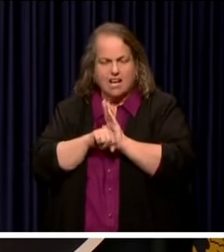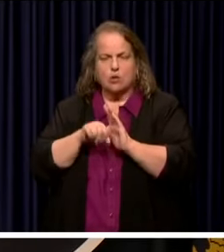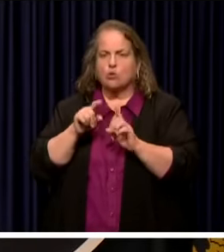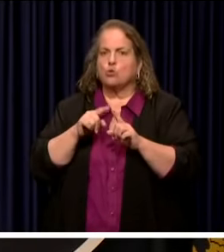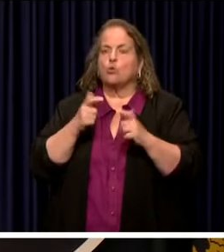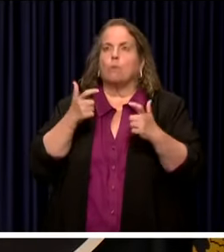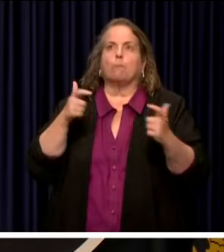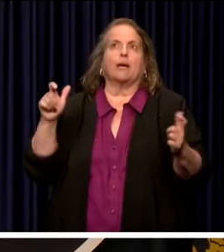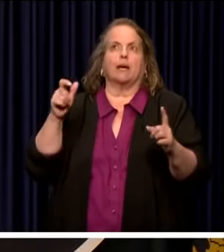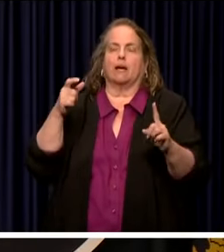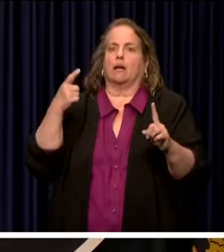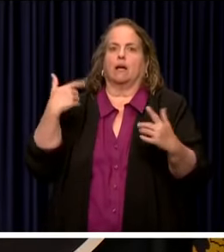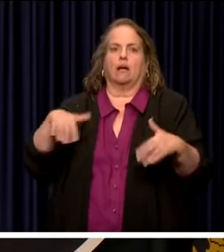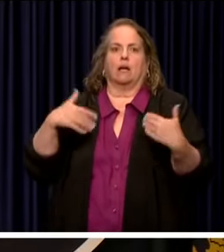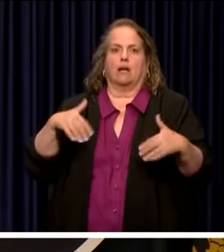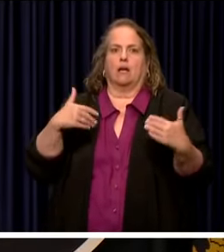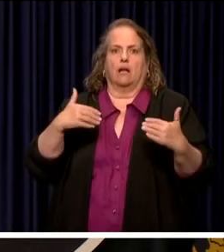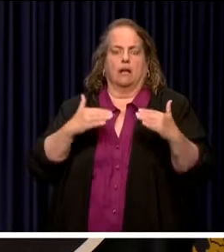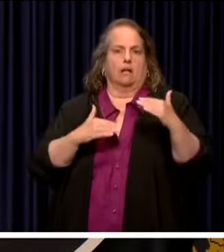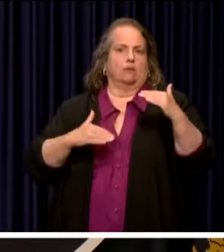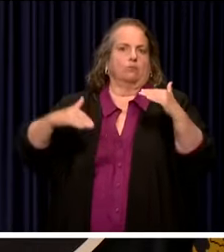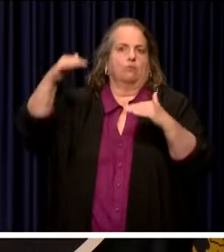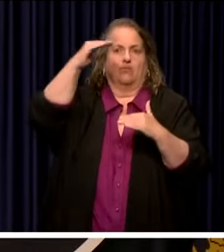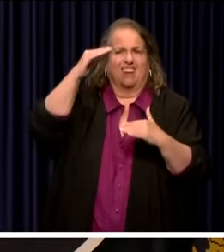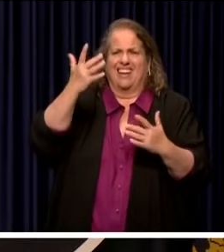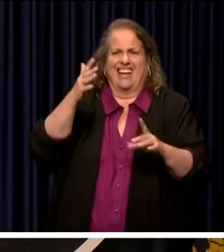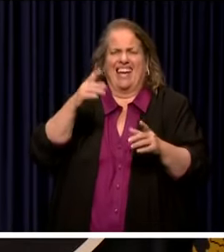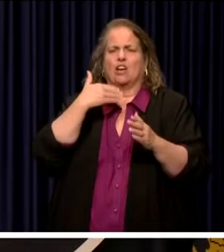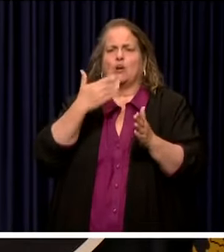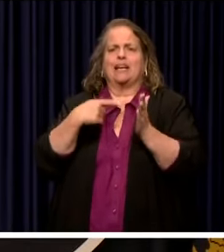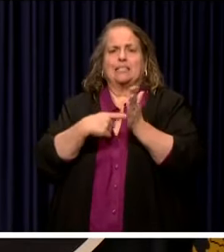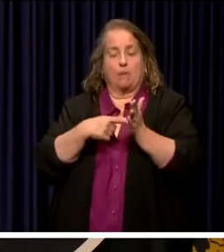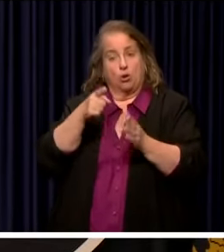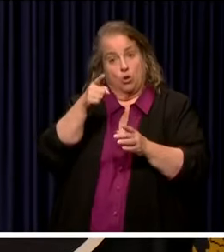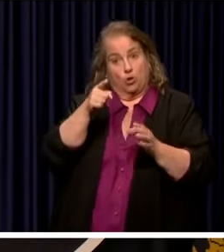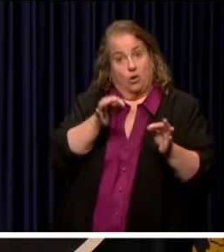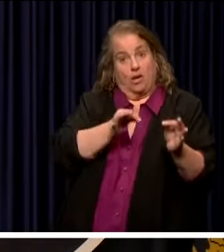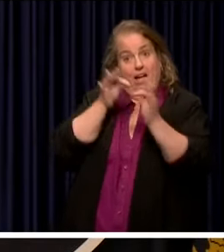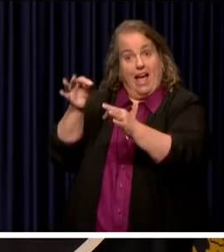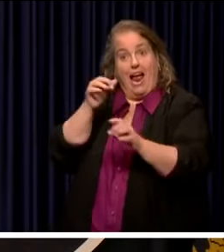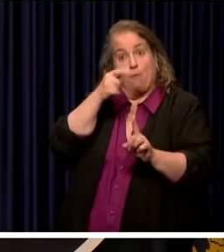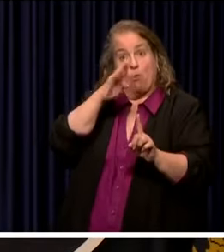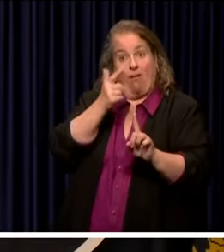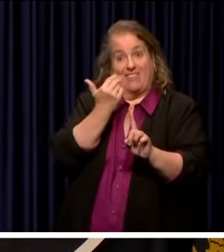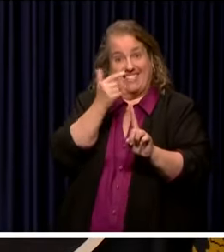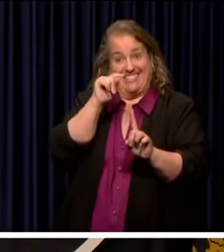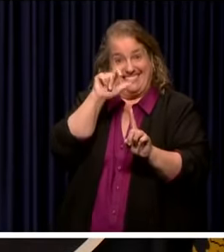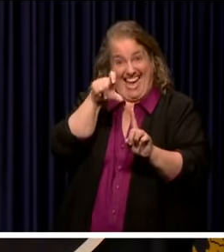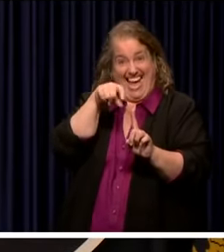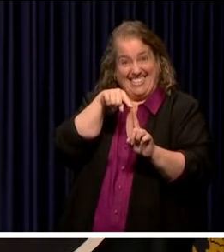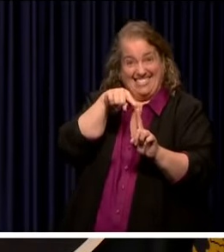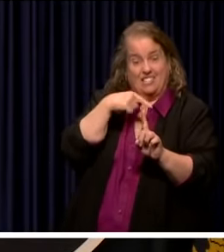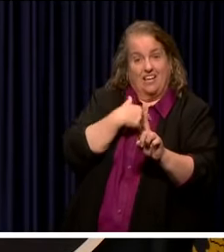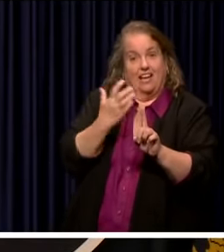LEVELS. BUT THERE IS NO QUESTION, OUR ECONOMY WILL NOT REBOUND AS FAST